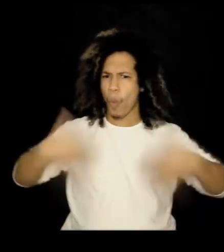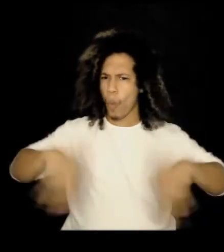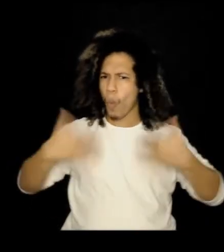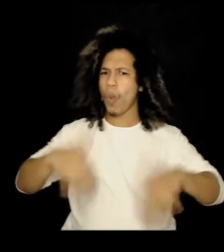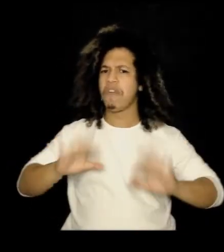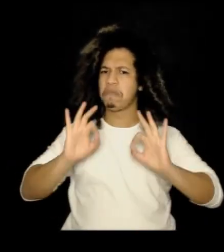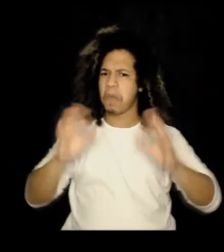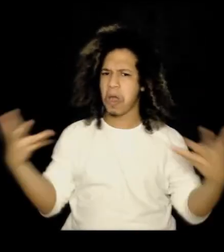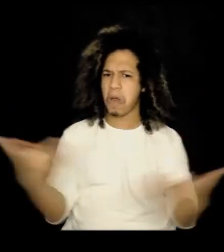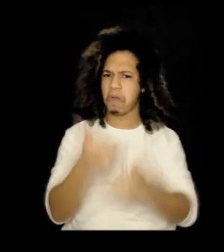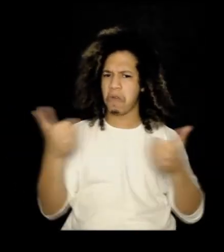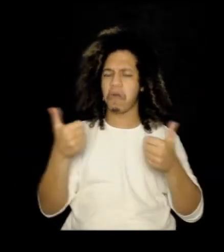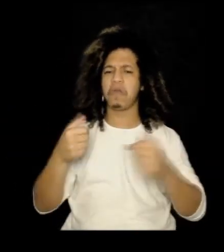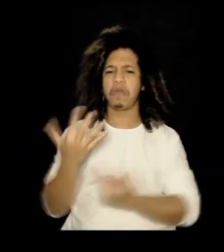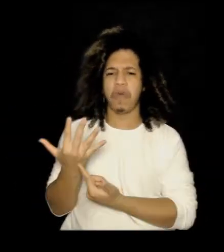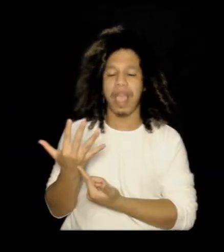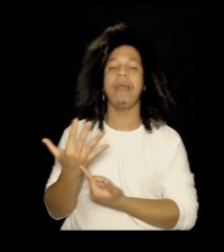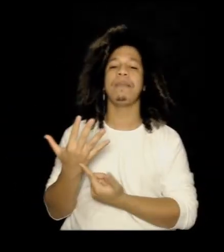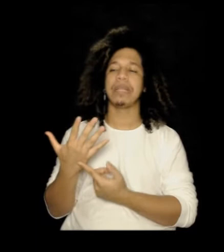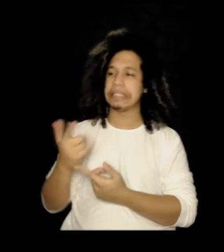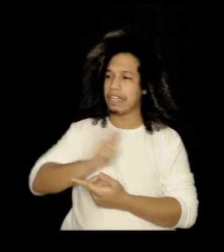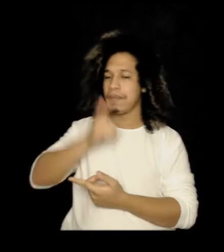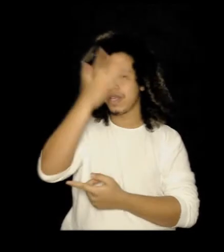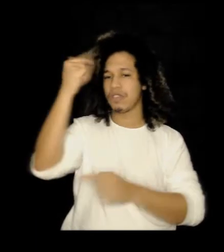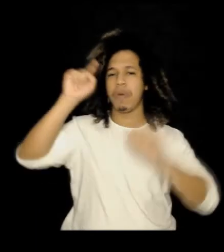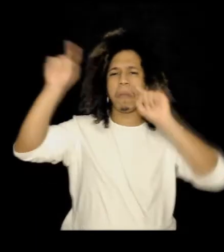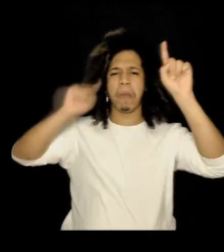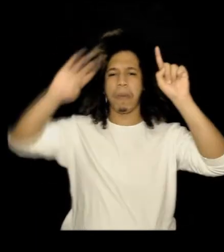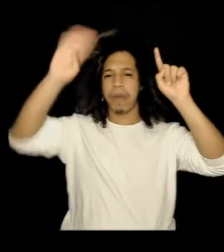Exactly, Professor Francieli. Last year was already a big hit!